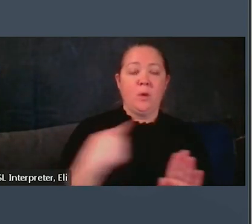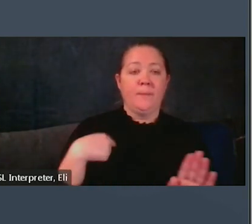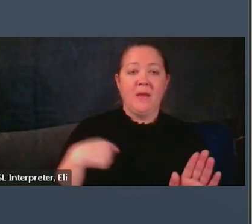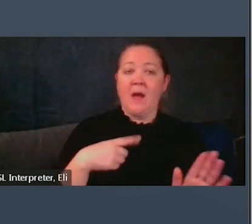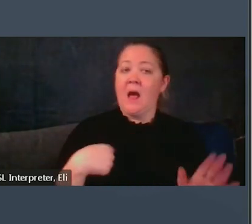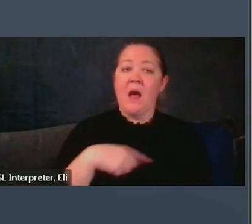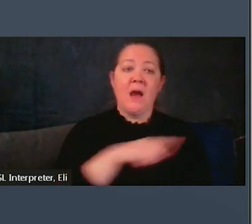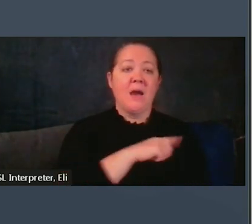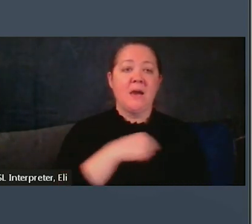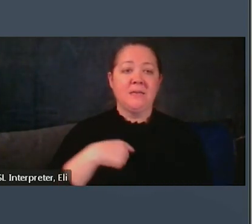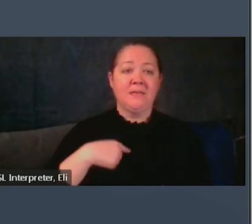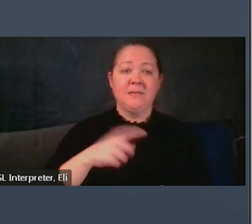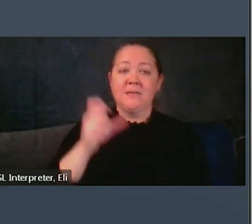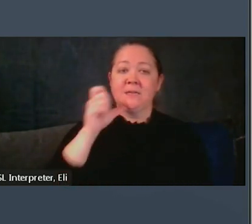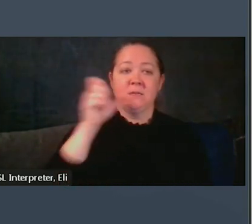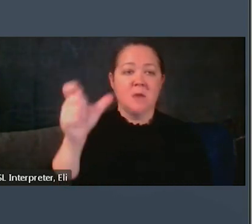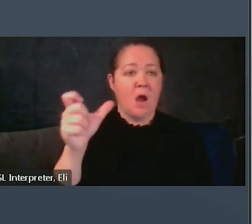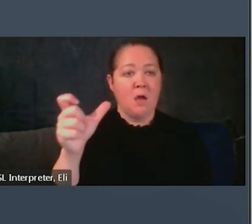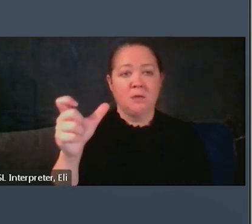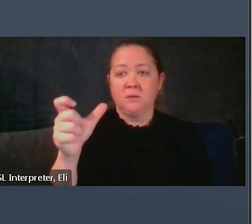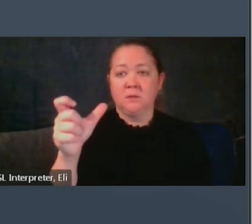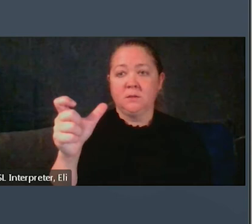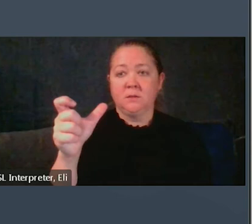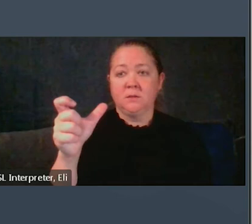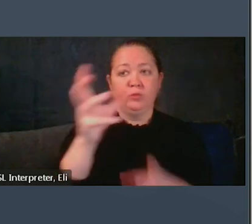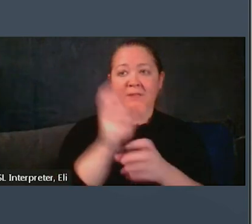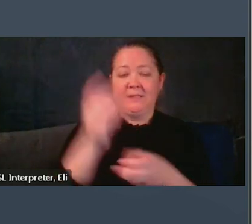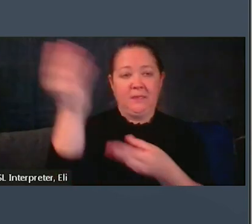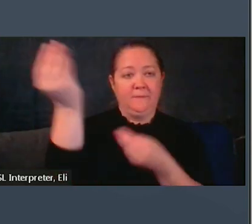I am a home owner less than half a mile from the current